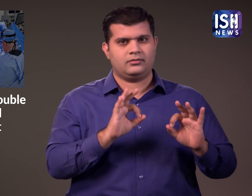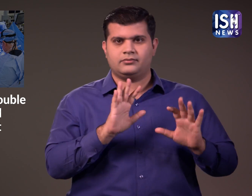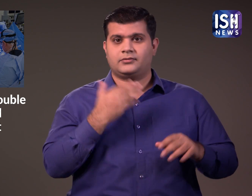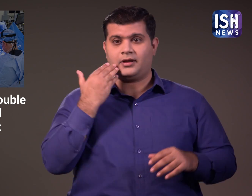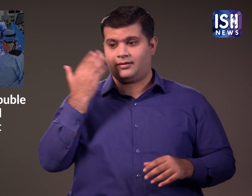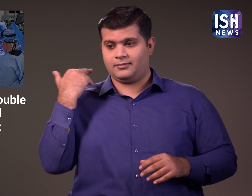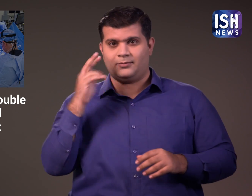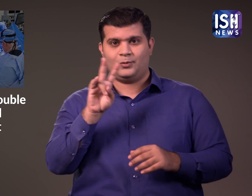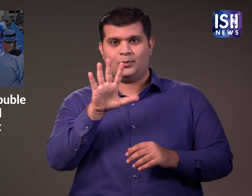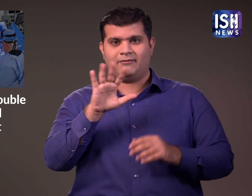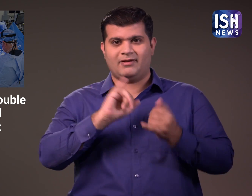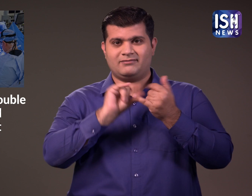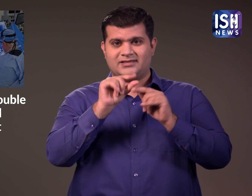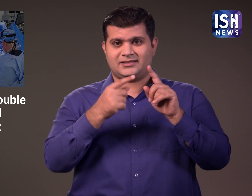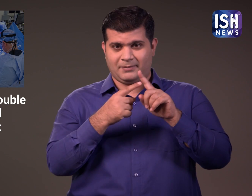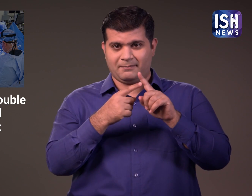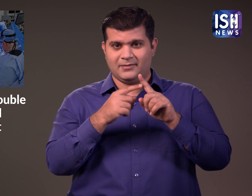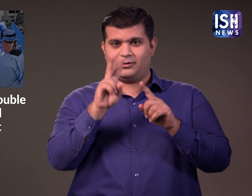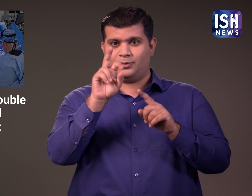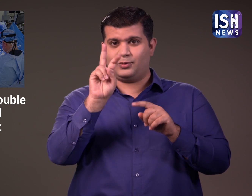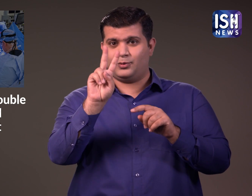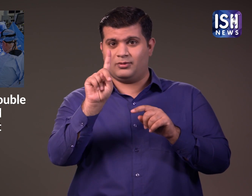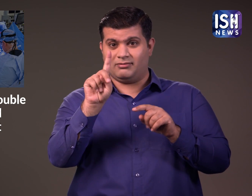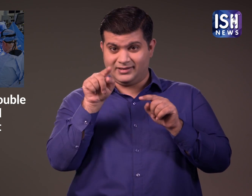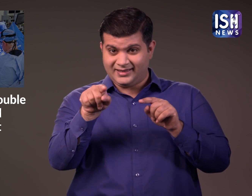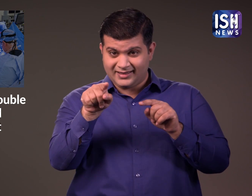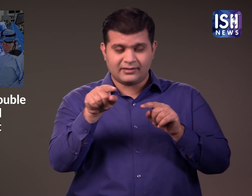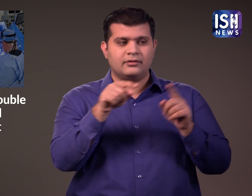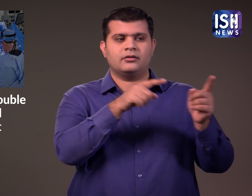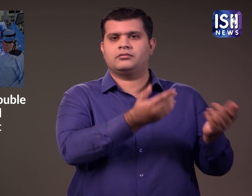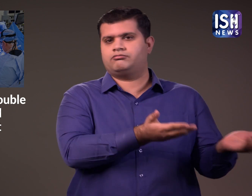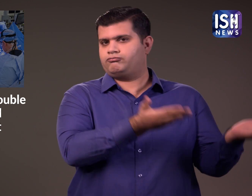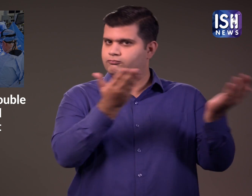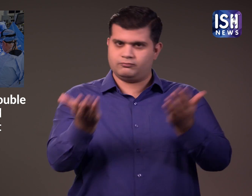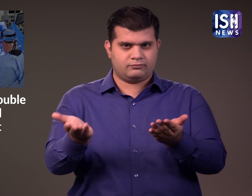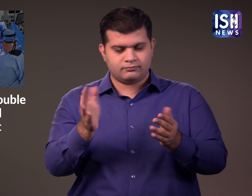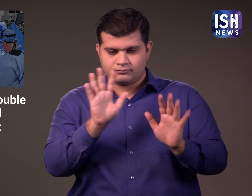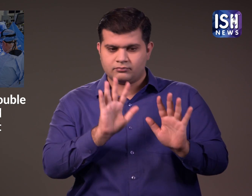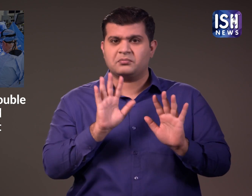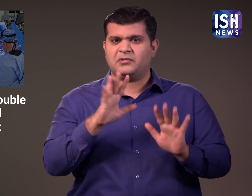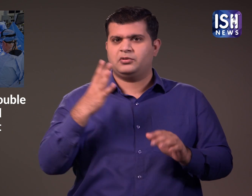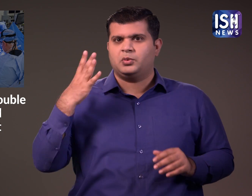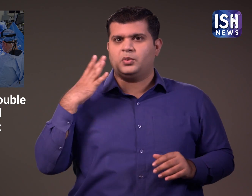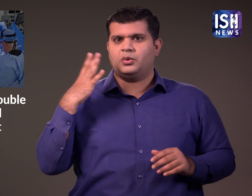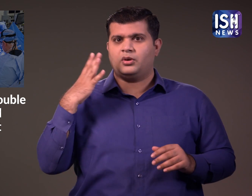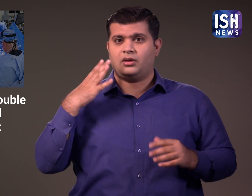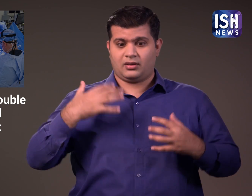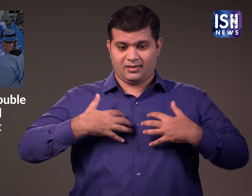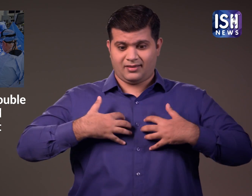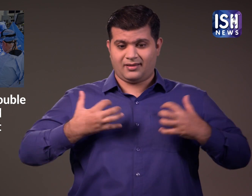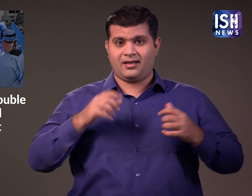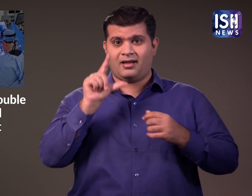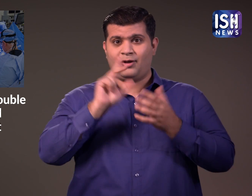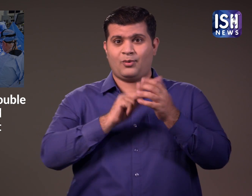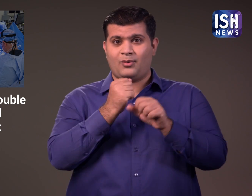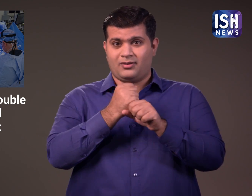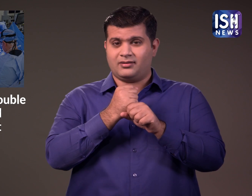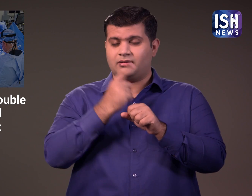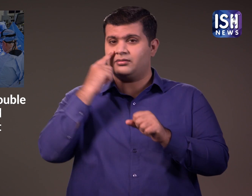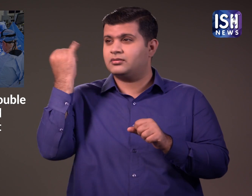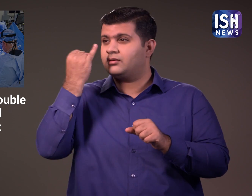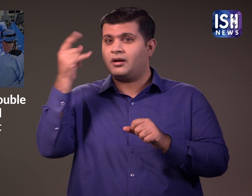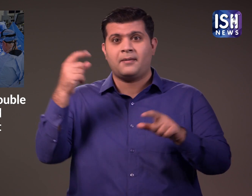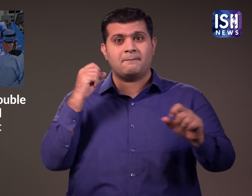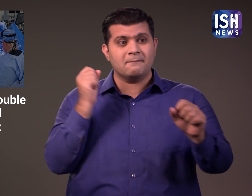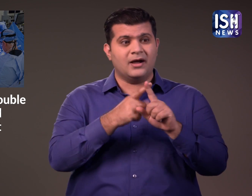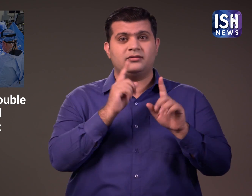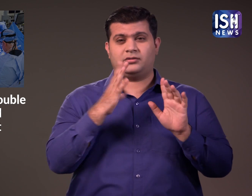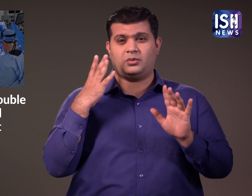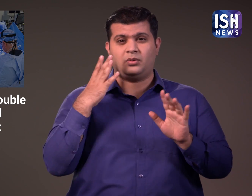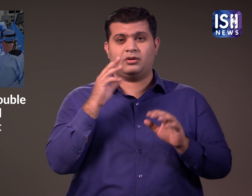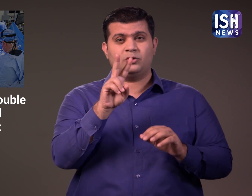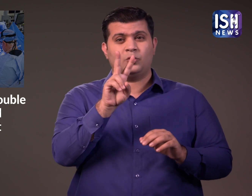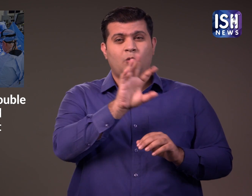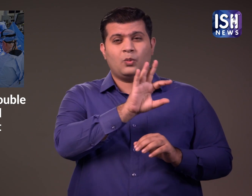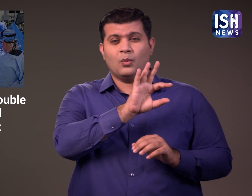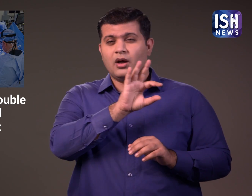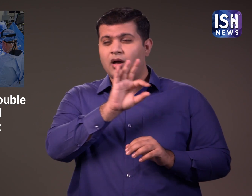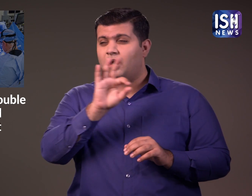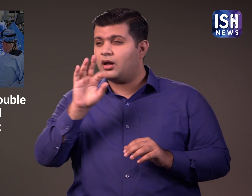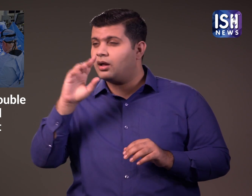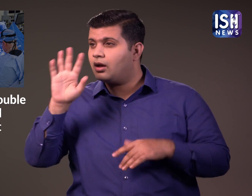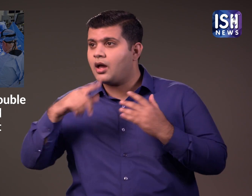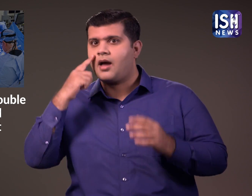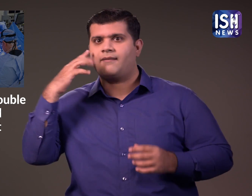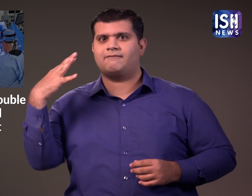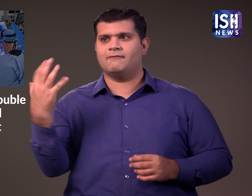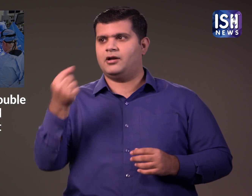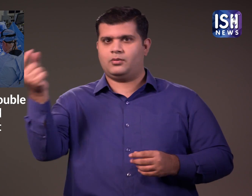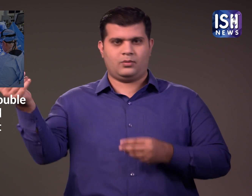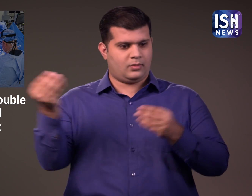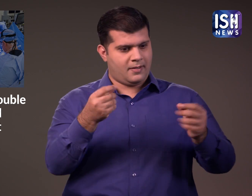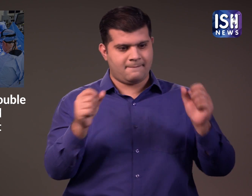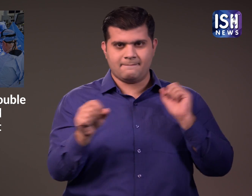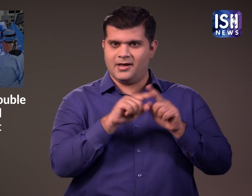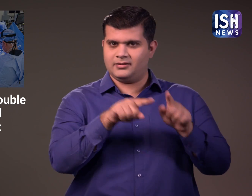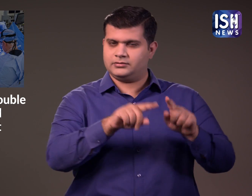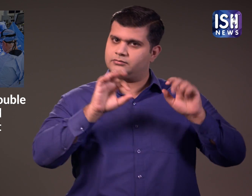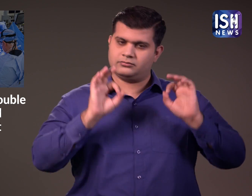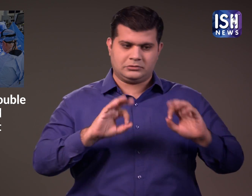On 25 September 2021, after two weeks of waiting, a match for Albert's lungs was found.